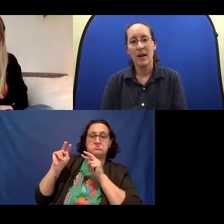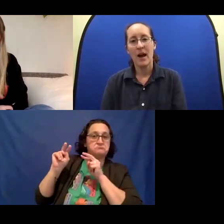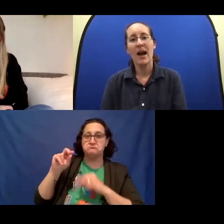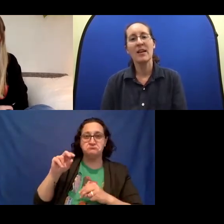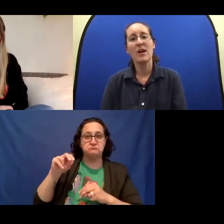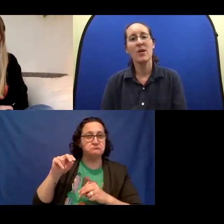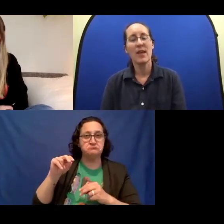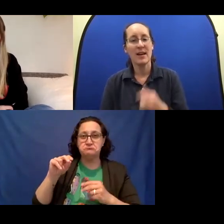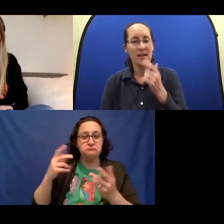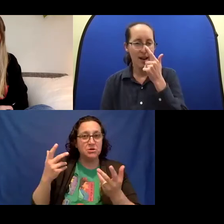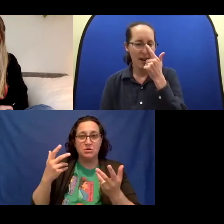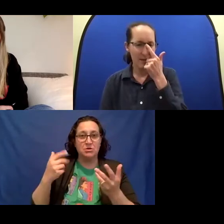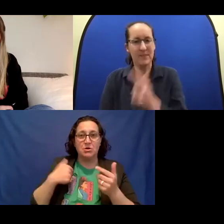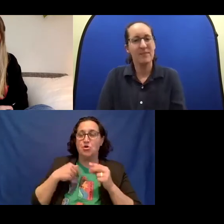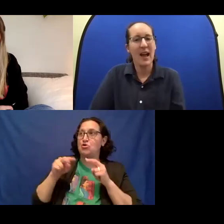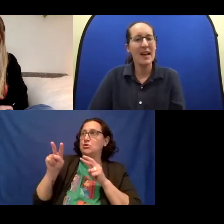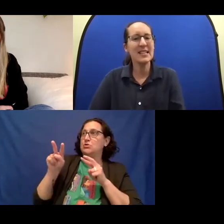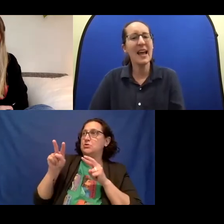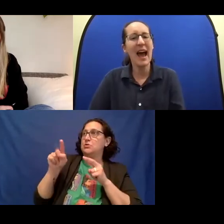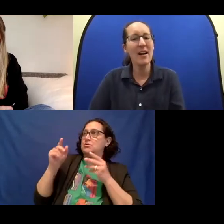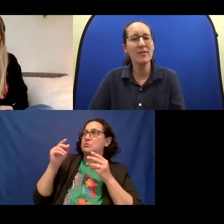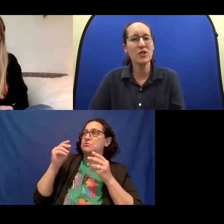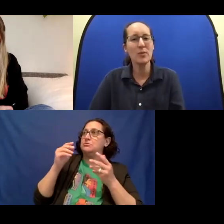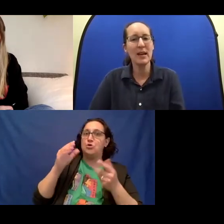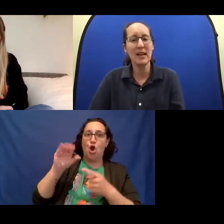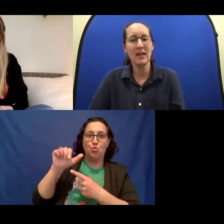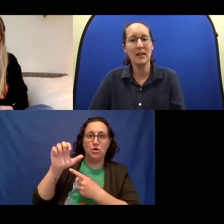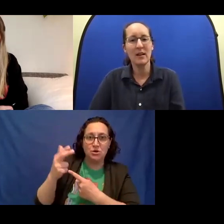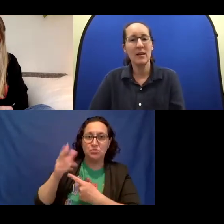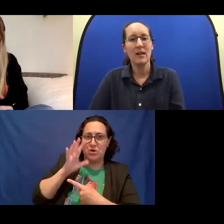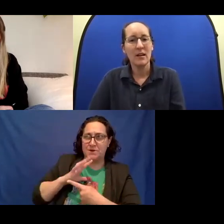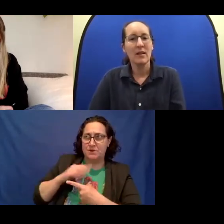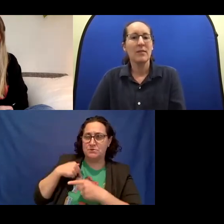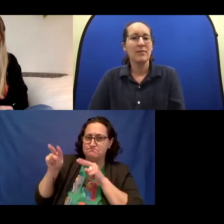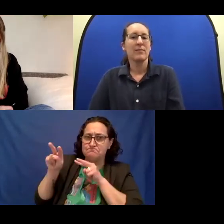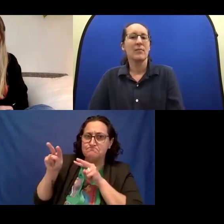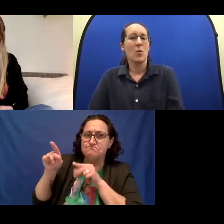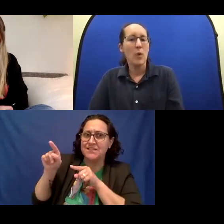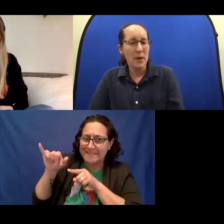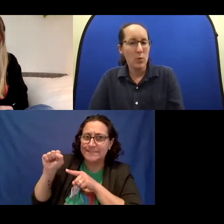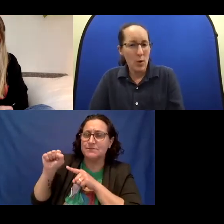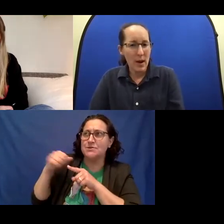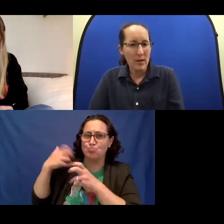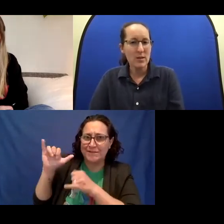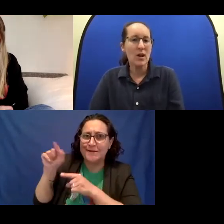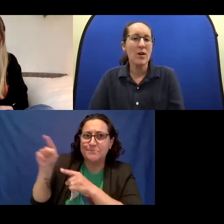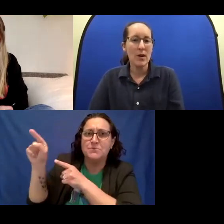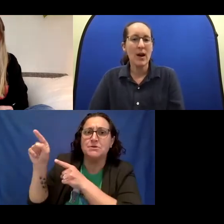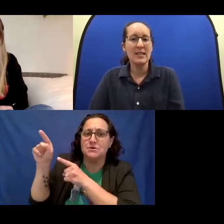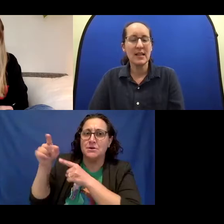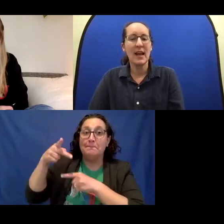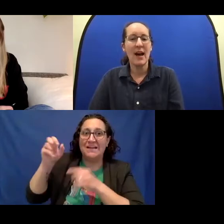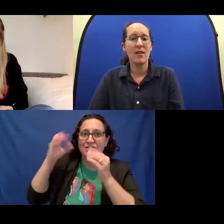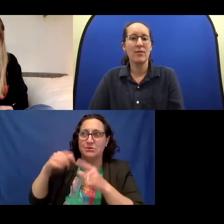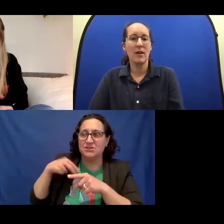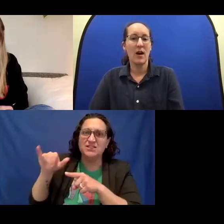I know that I didn't have too many women role models, although, I did have a